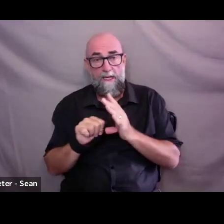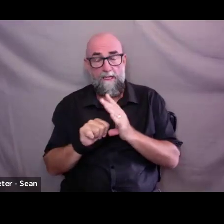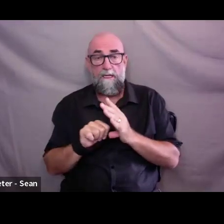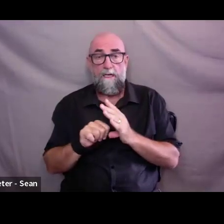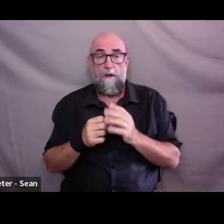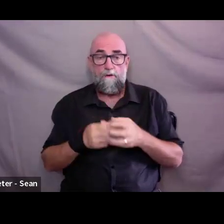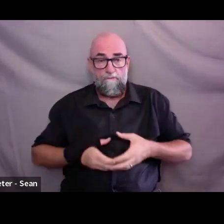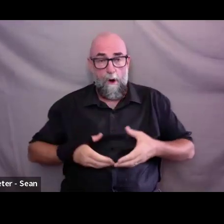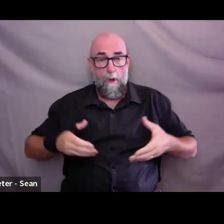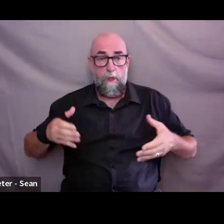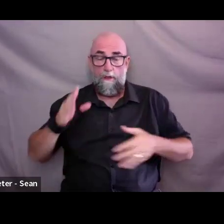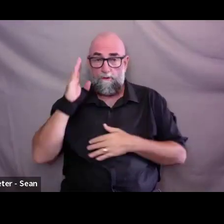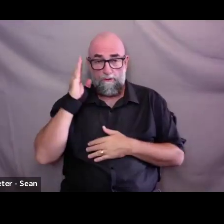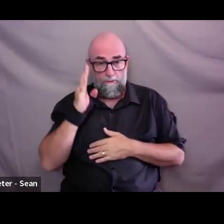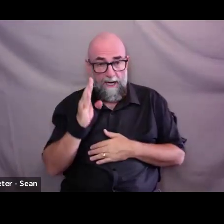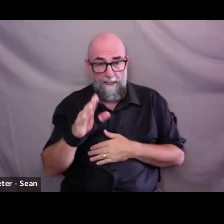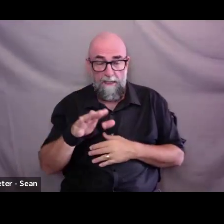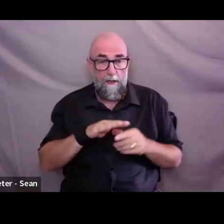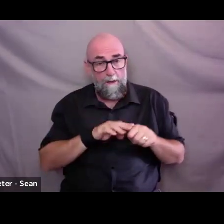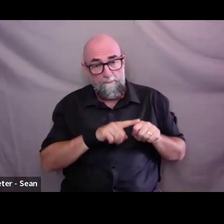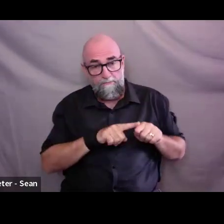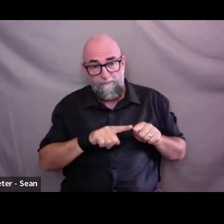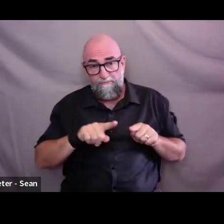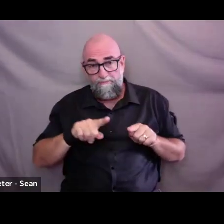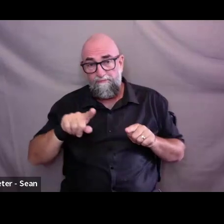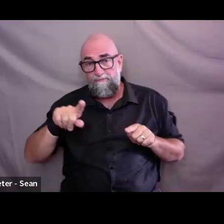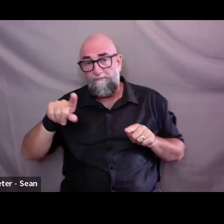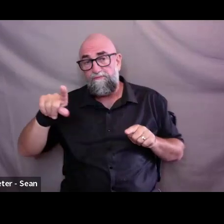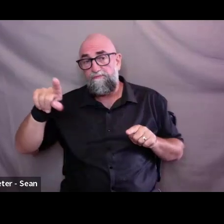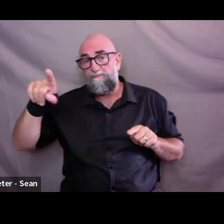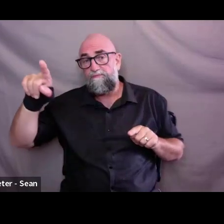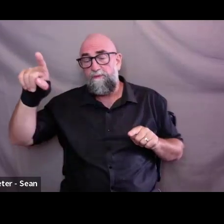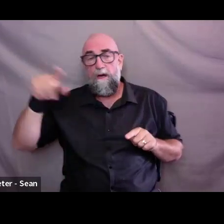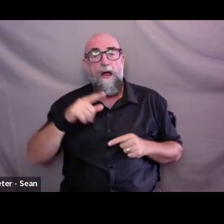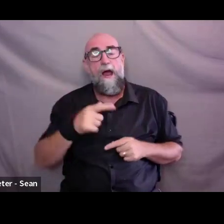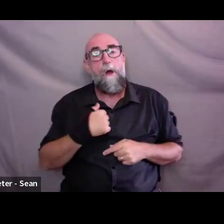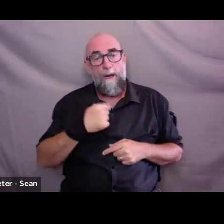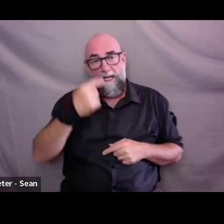Means that we have been thinking in this way that Australia can grow and grow, and that is